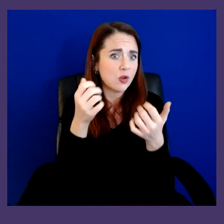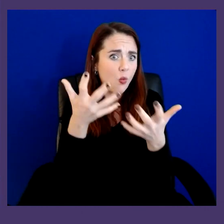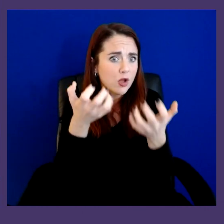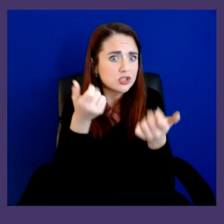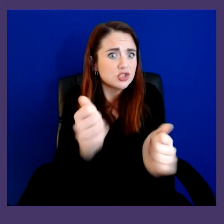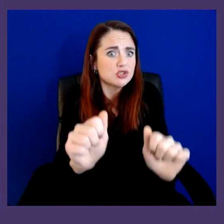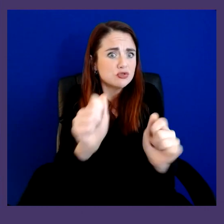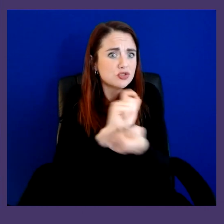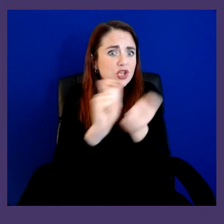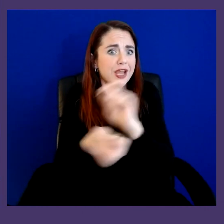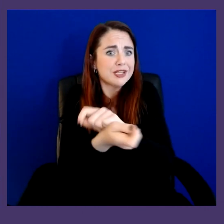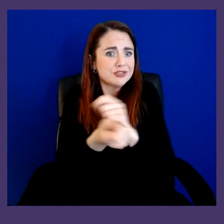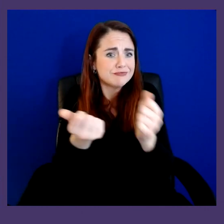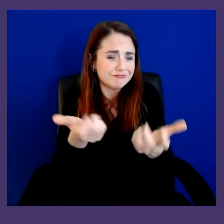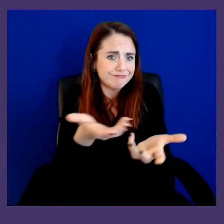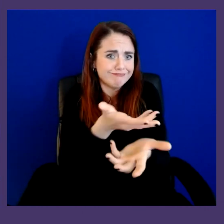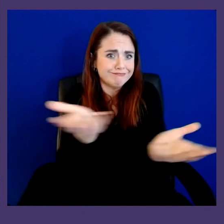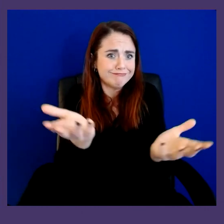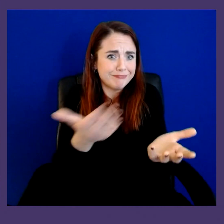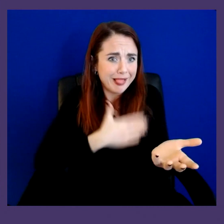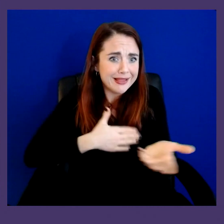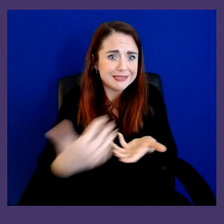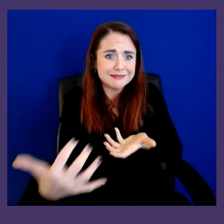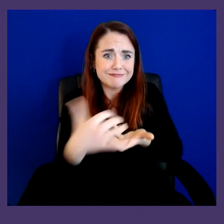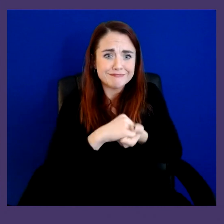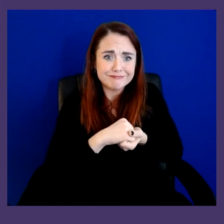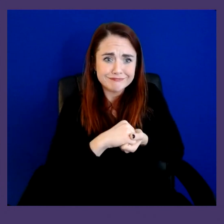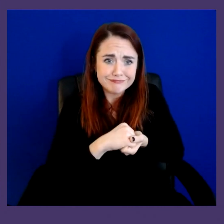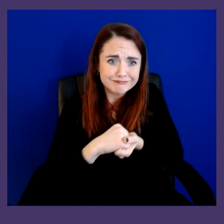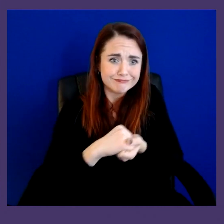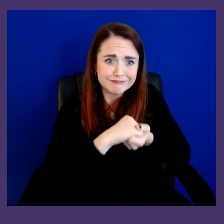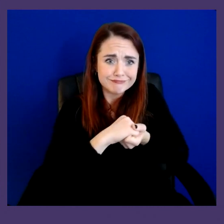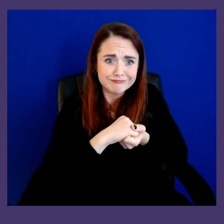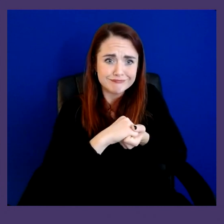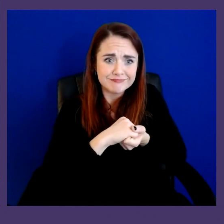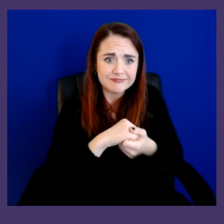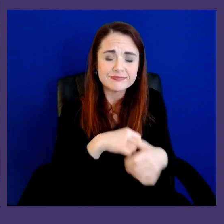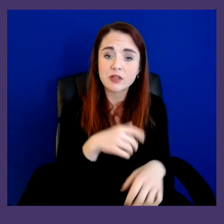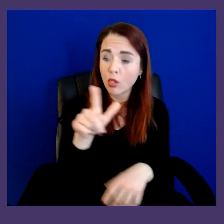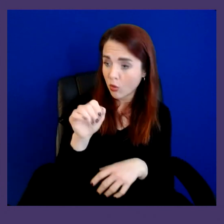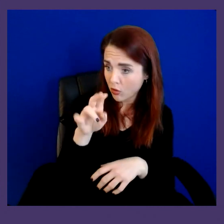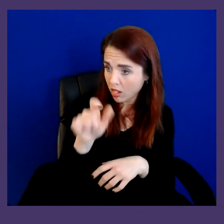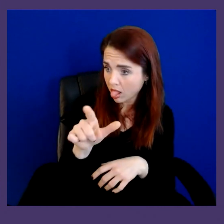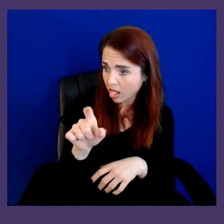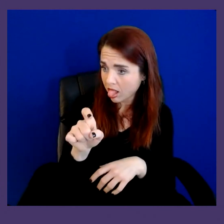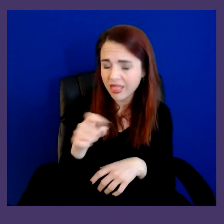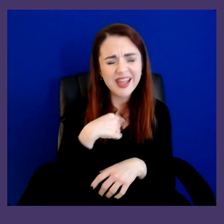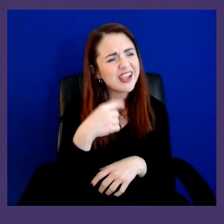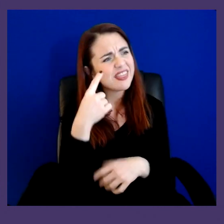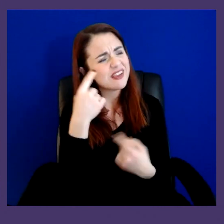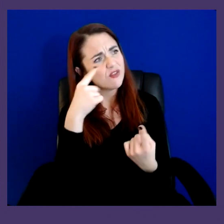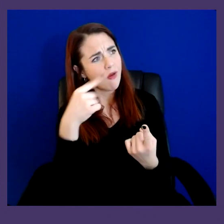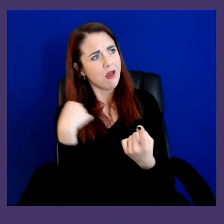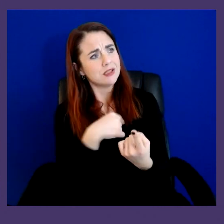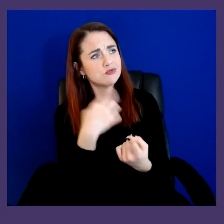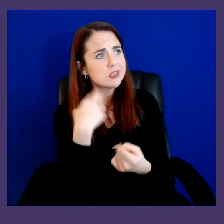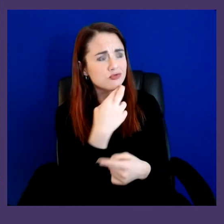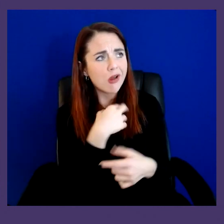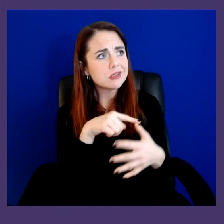Laurel? I think the industries would be restaurants and airports and churches,